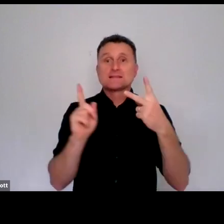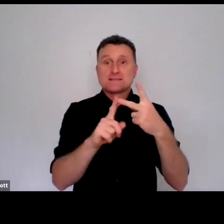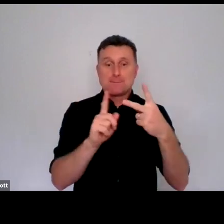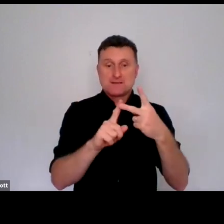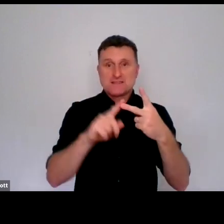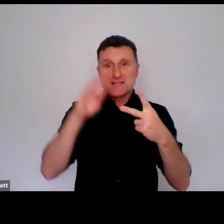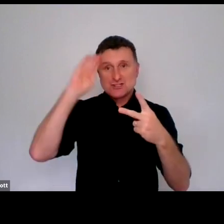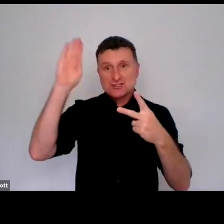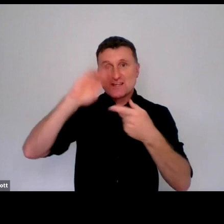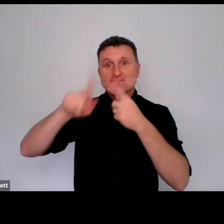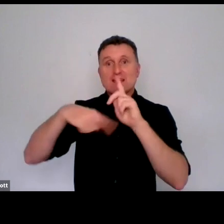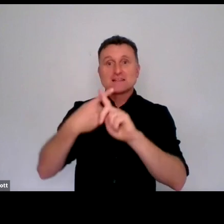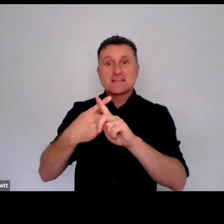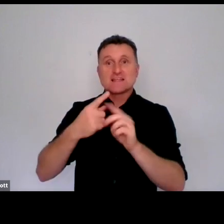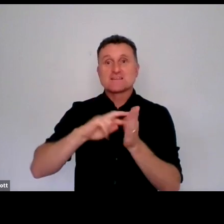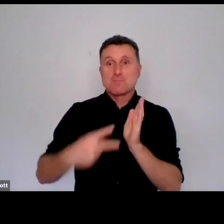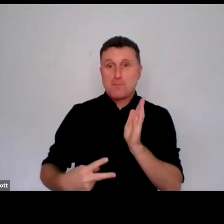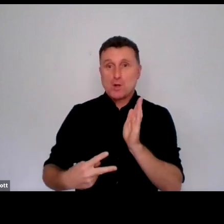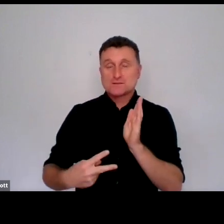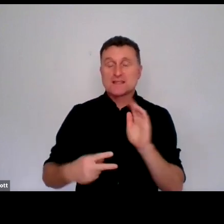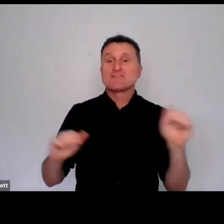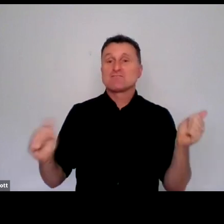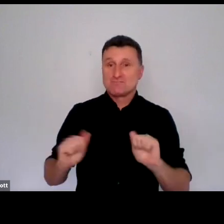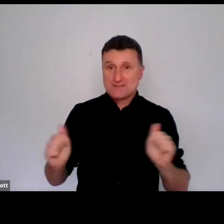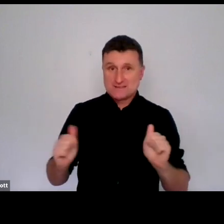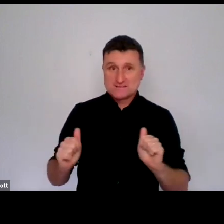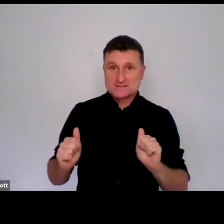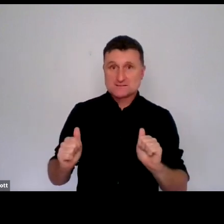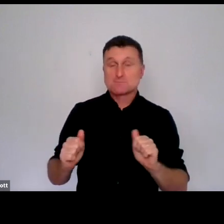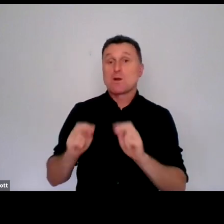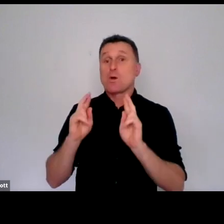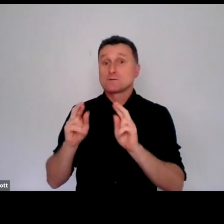and I’m really looking forward to being able to make an offer before Christmas.